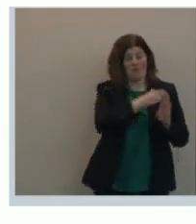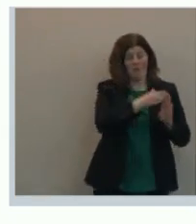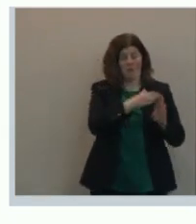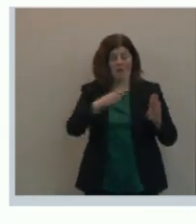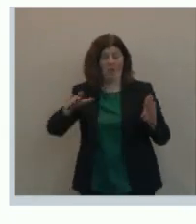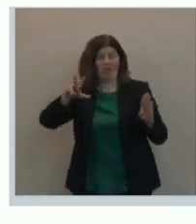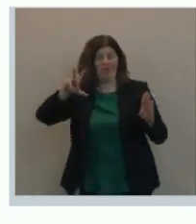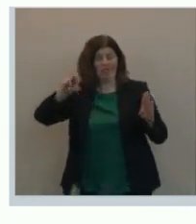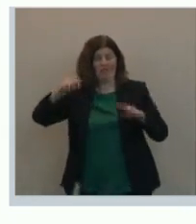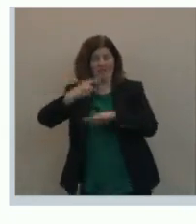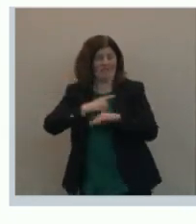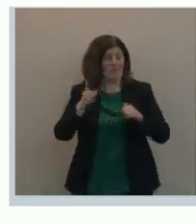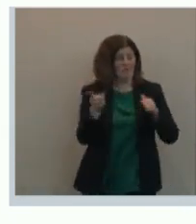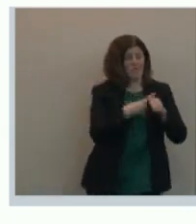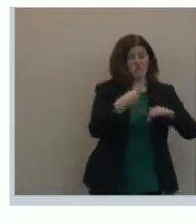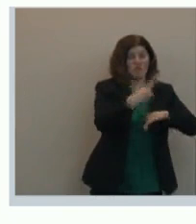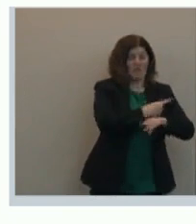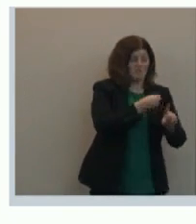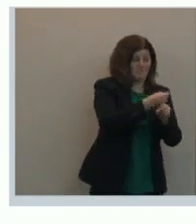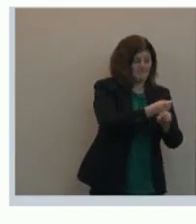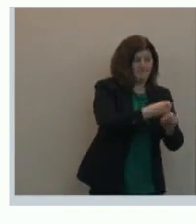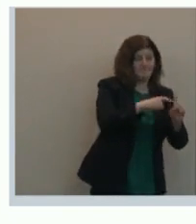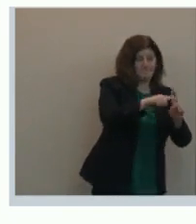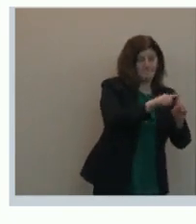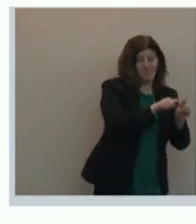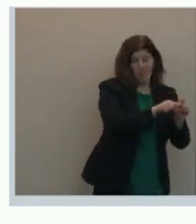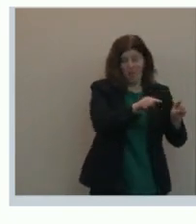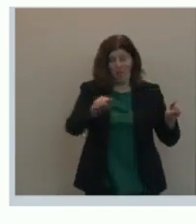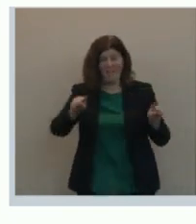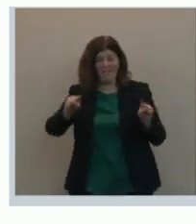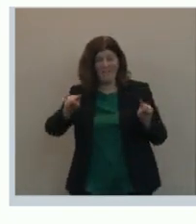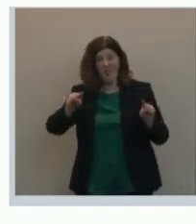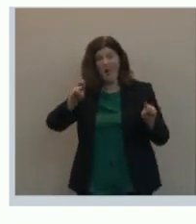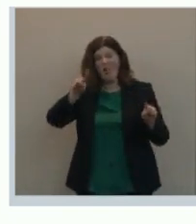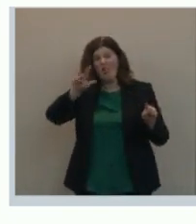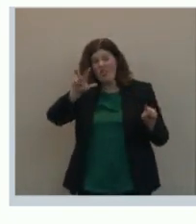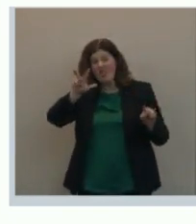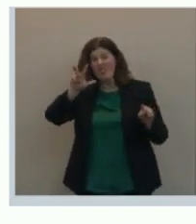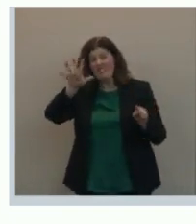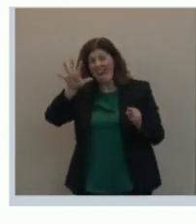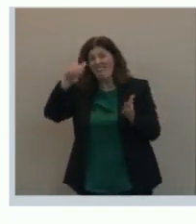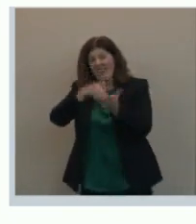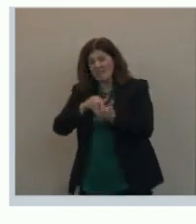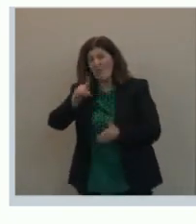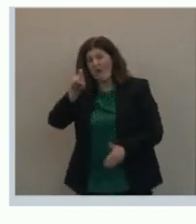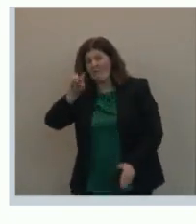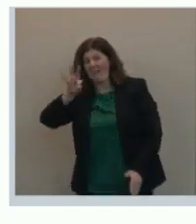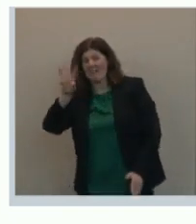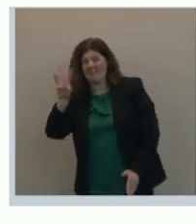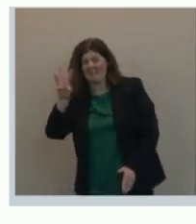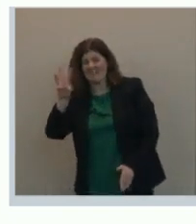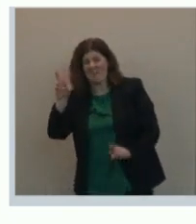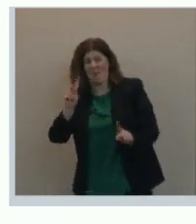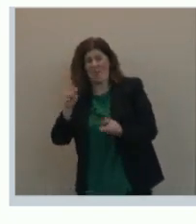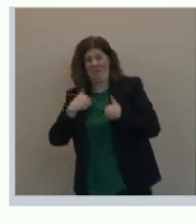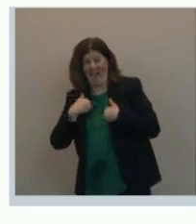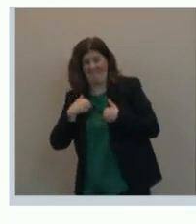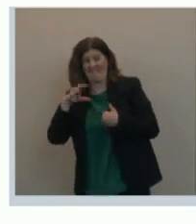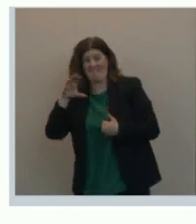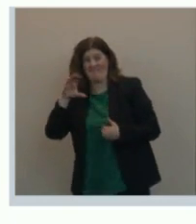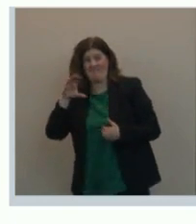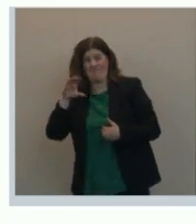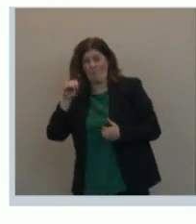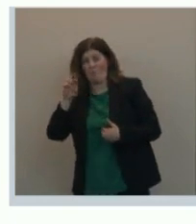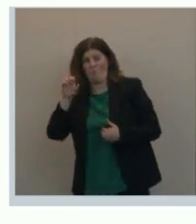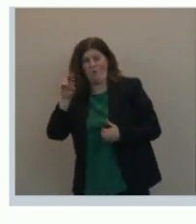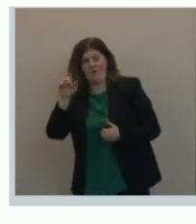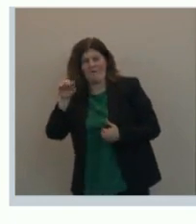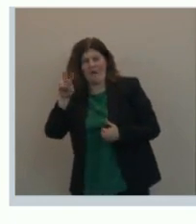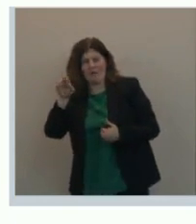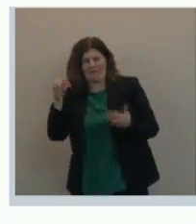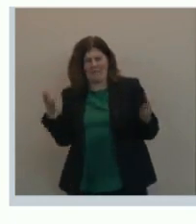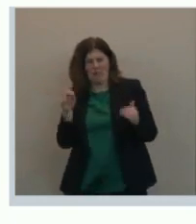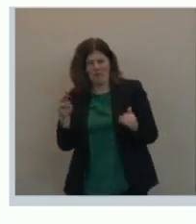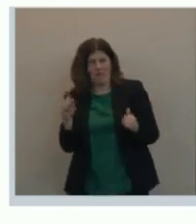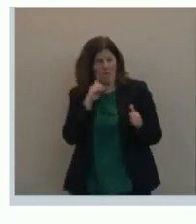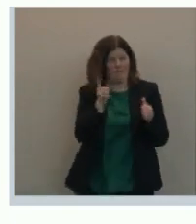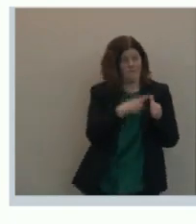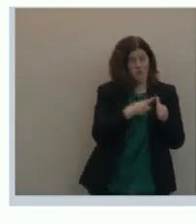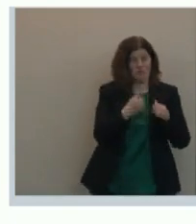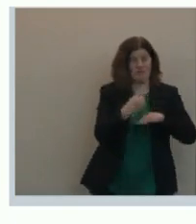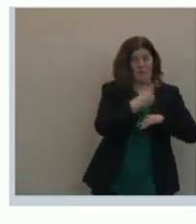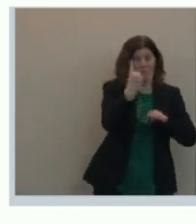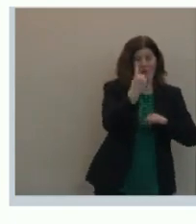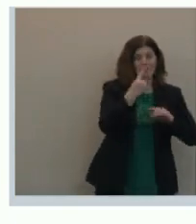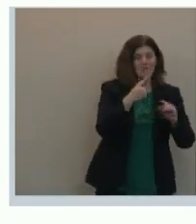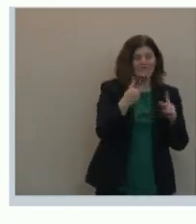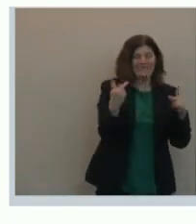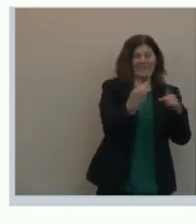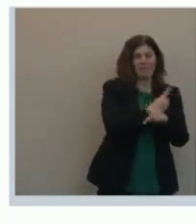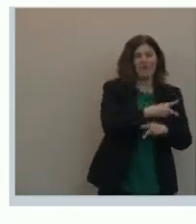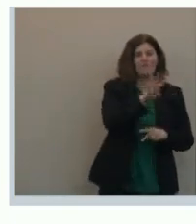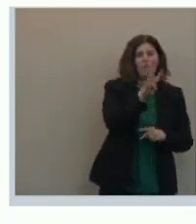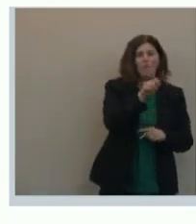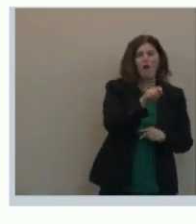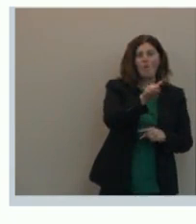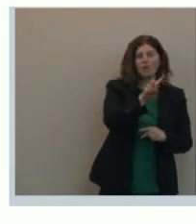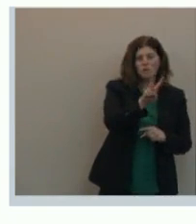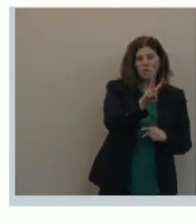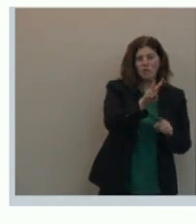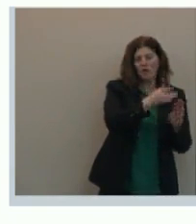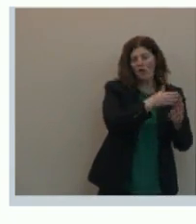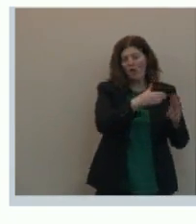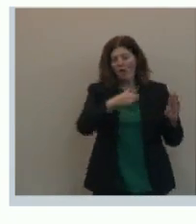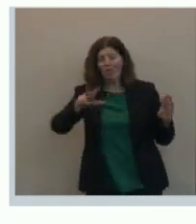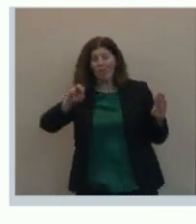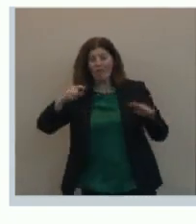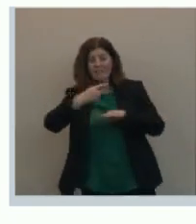IF YOU LOOK DOWN ON THE GRAPHIC, IF WE CONTINUED TO HAVE A DOUBLING TIME OF 1.94, AND 30 DAYS, FROM THAT FIRST CASE, WE WOULD HAVE 45,100 96 CASES IN NEW MEXICO.